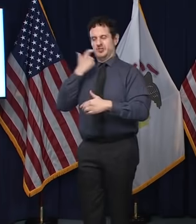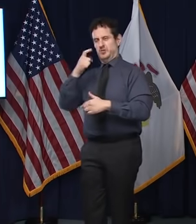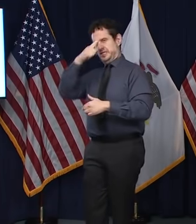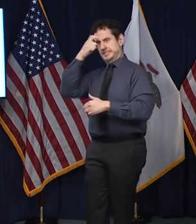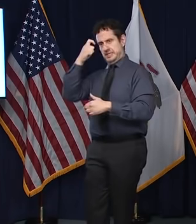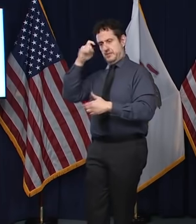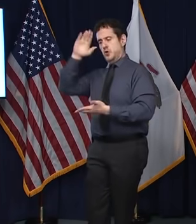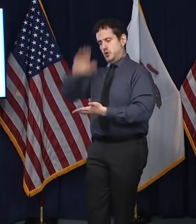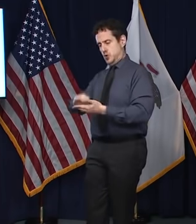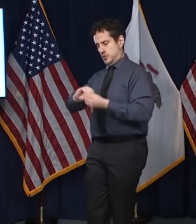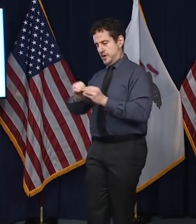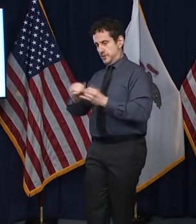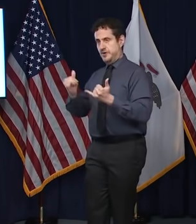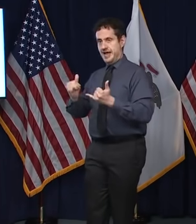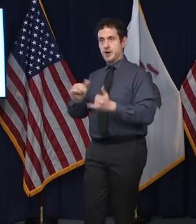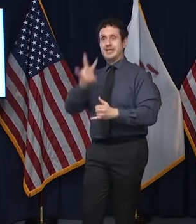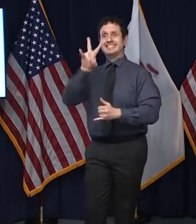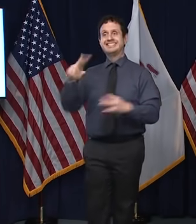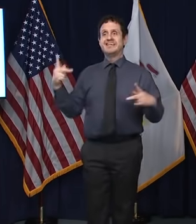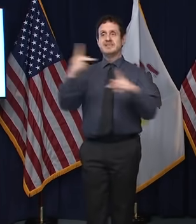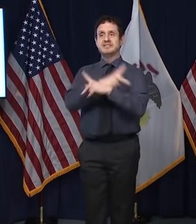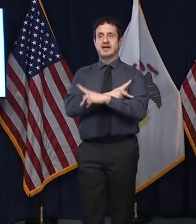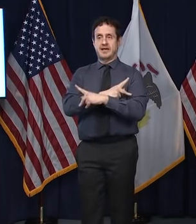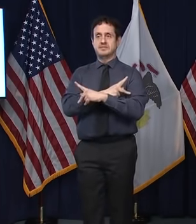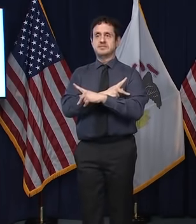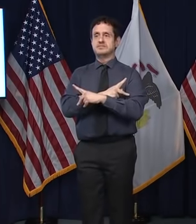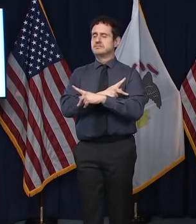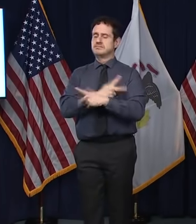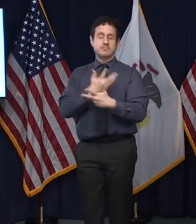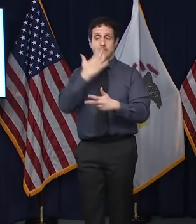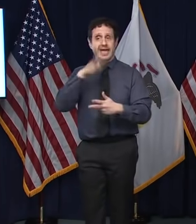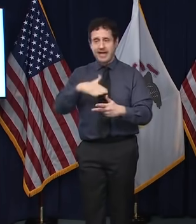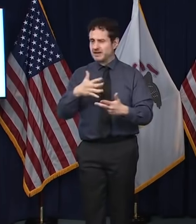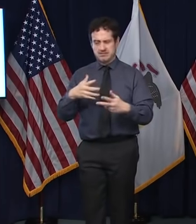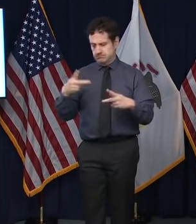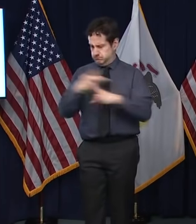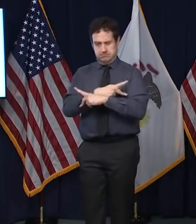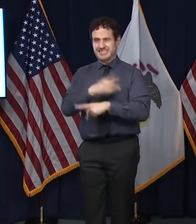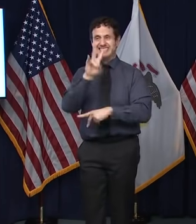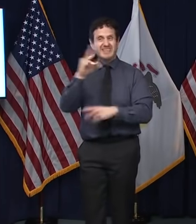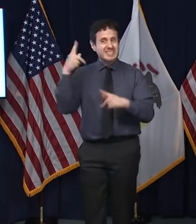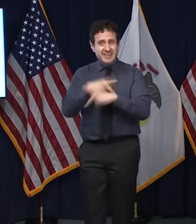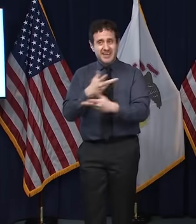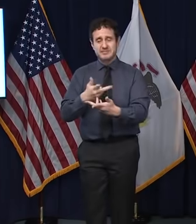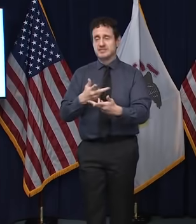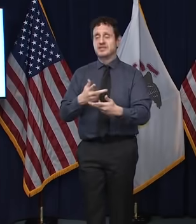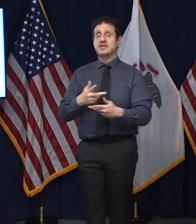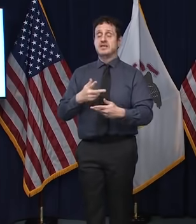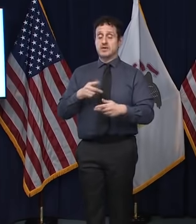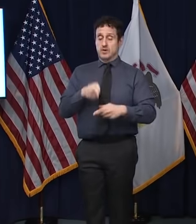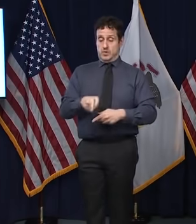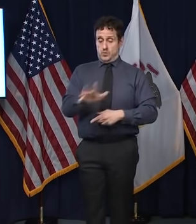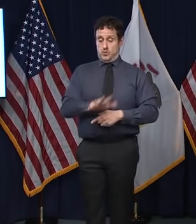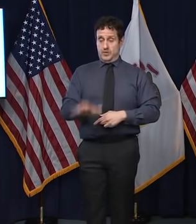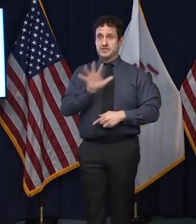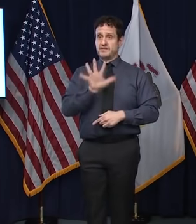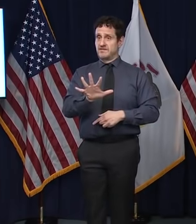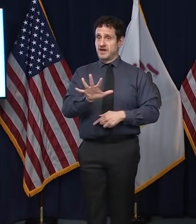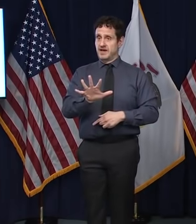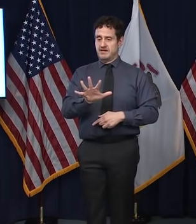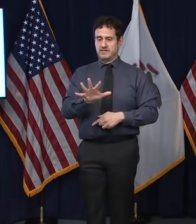it was at our low point this